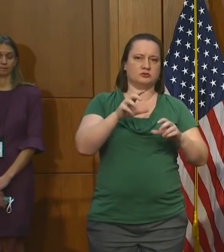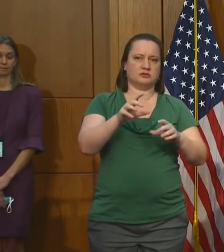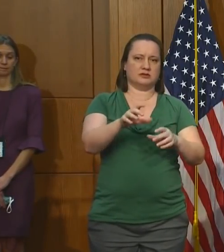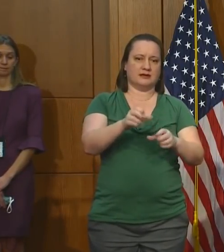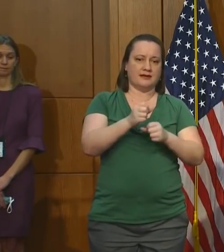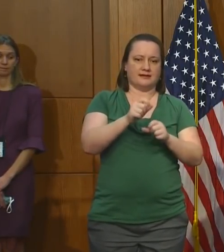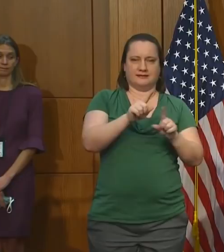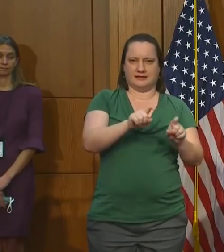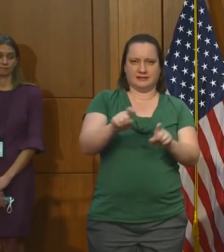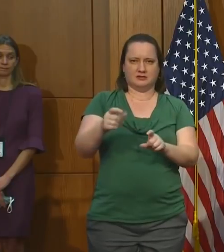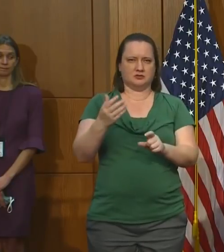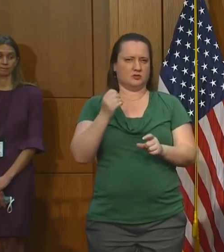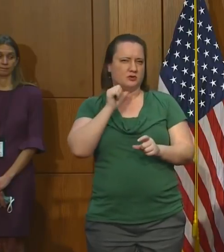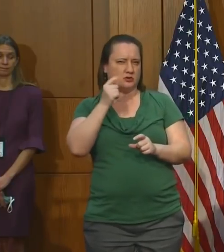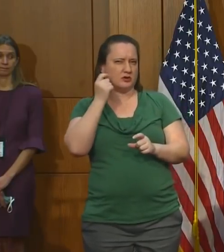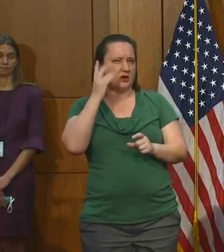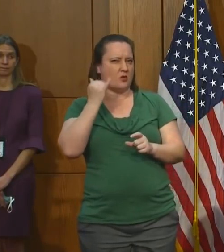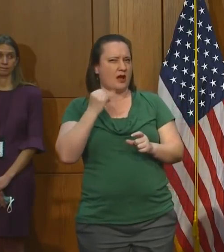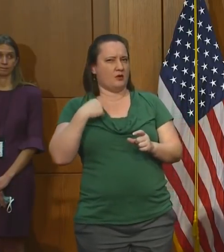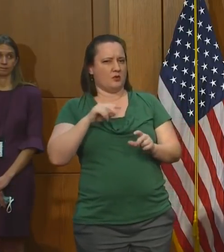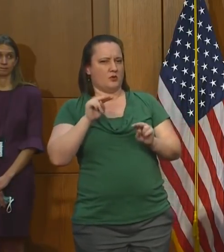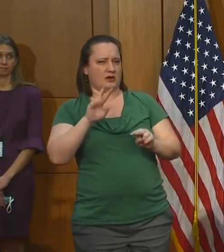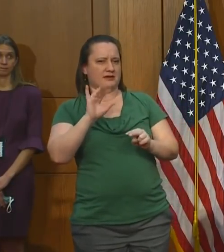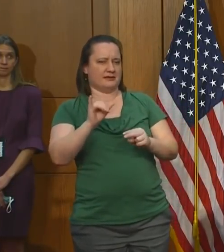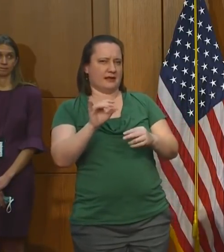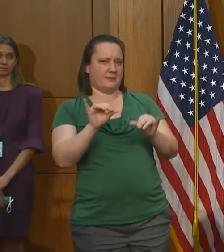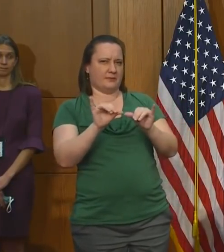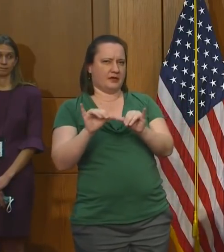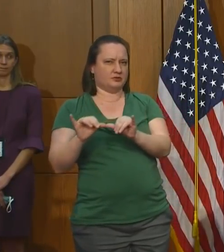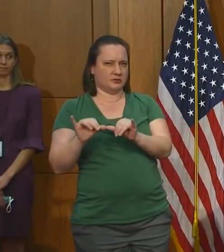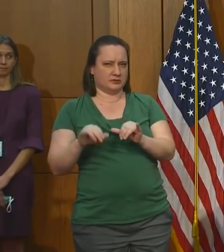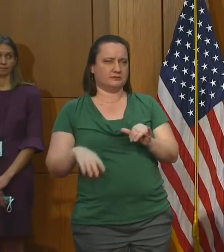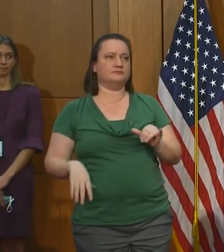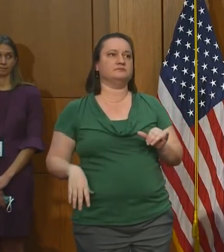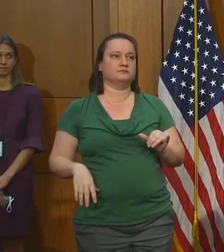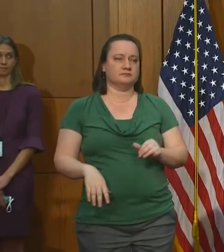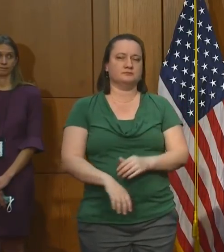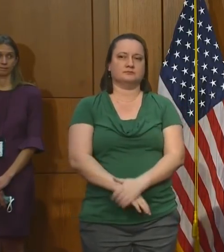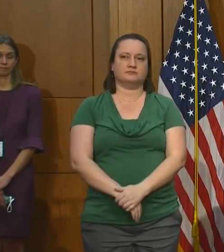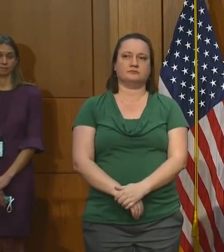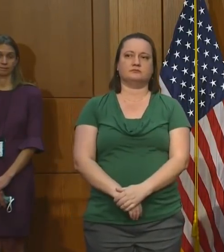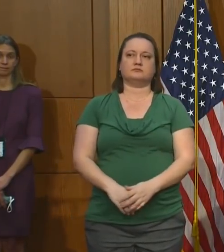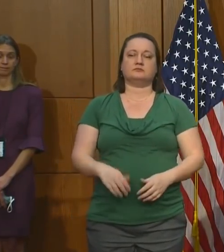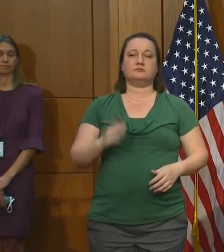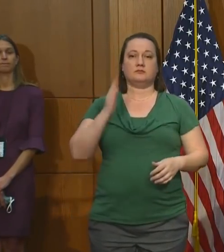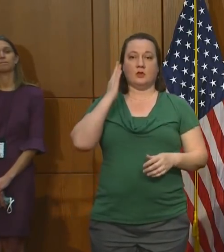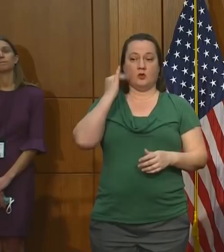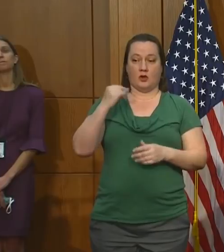IS ALSO MORE OFTEN USED TO YOU KNOW COMPARE OUTBREAKS RECESS WHO'S BEING TESTED SO I DON'T QUITE UNDERSTAND WHY DR BECOME